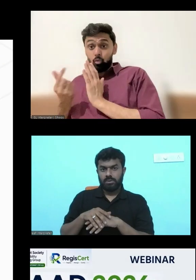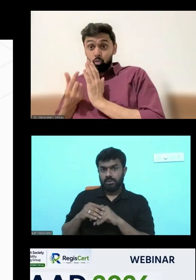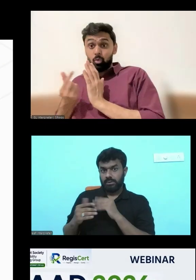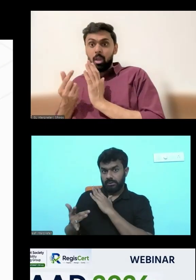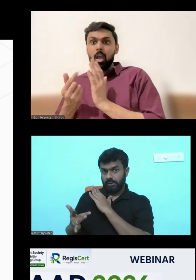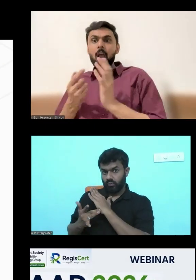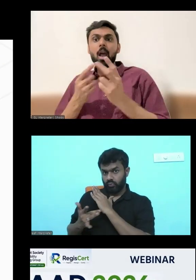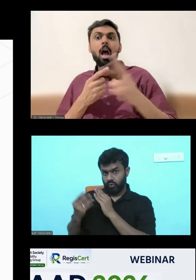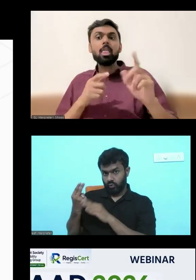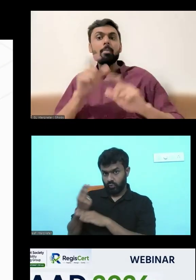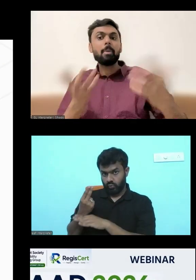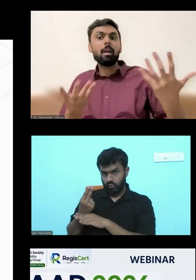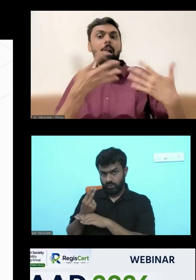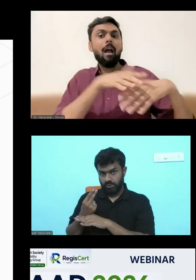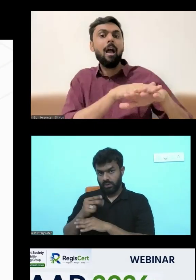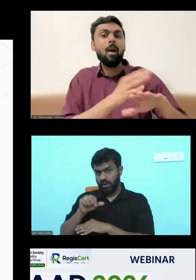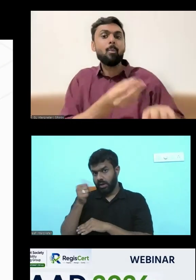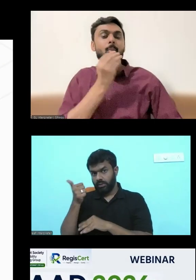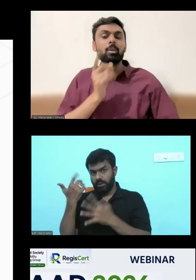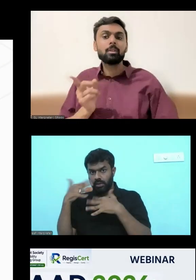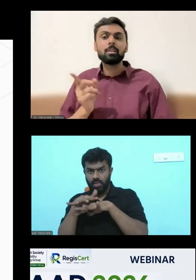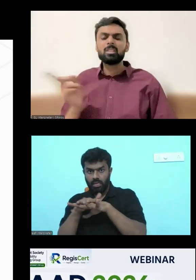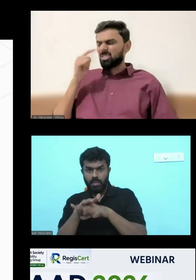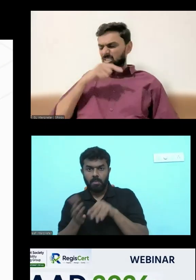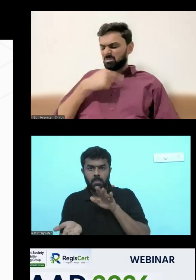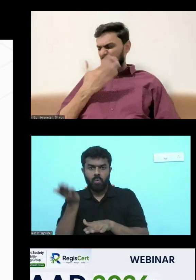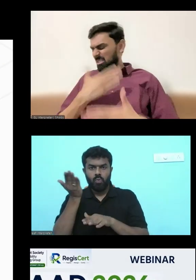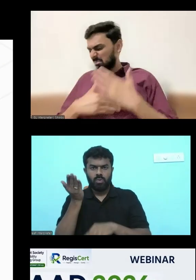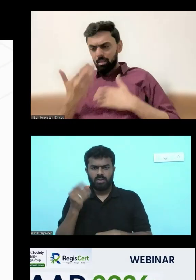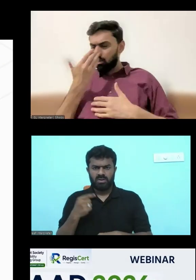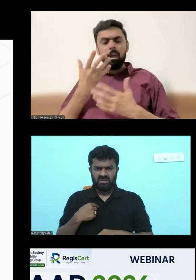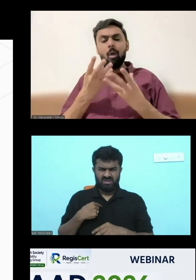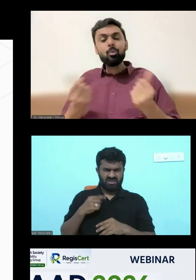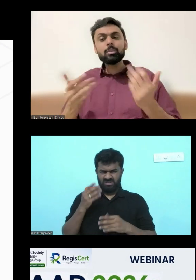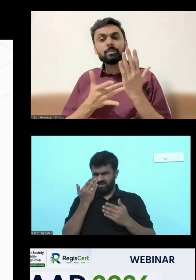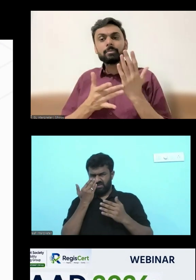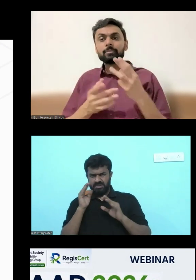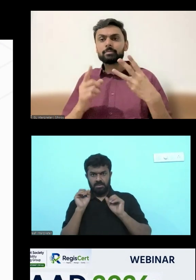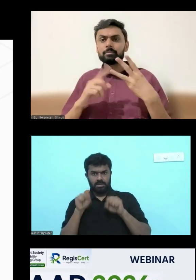or stigma of disability. And third one is there is an independent learning.